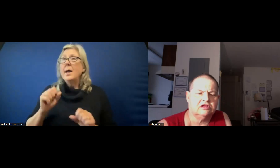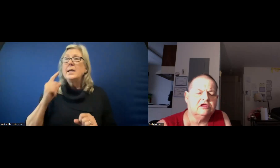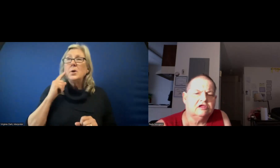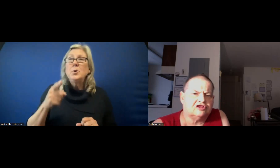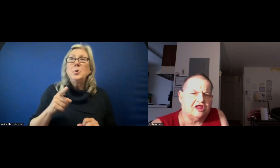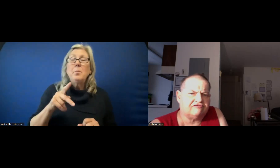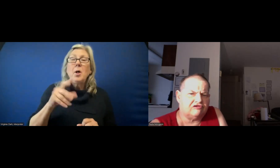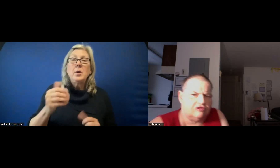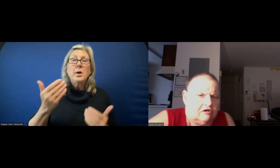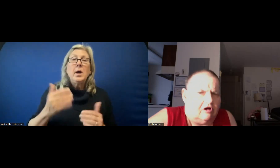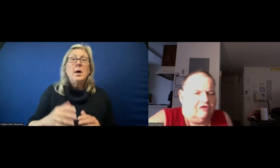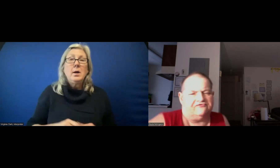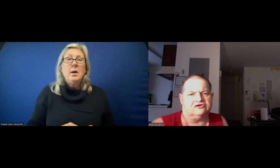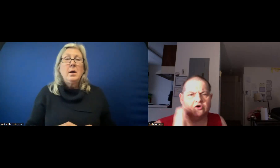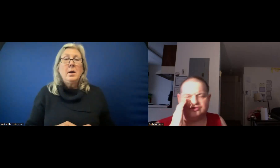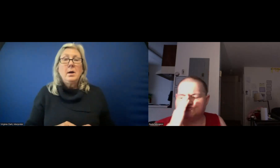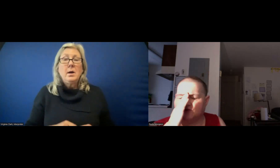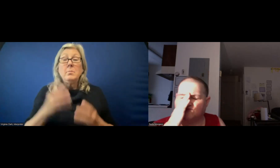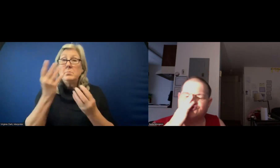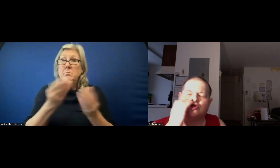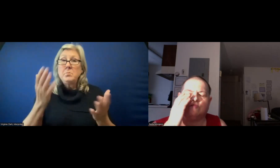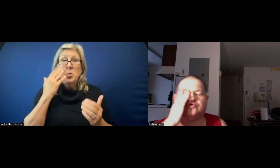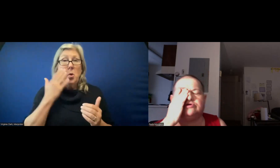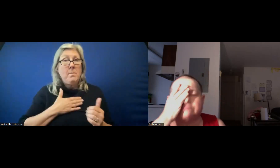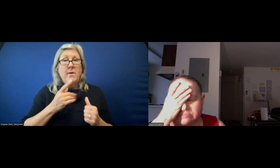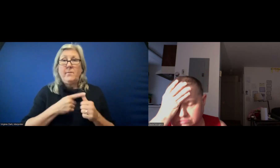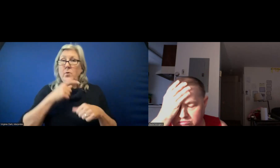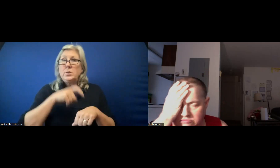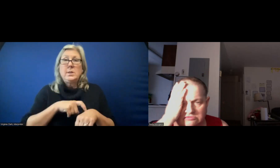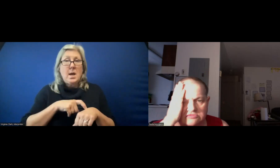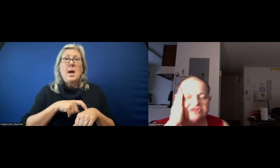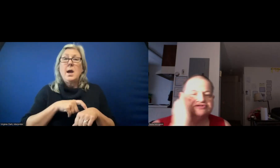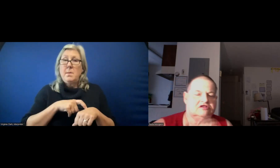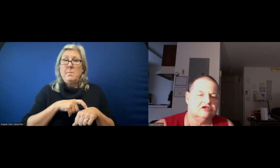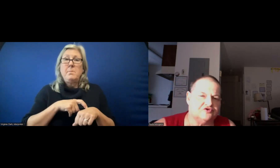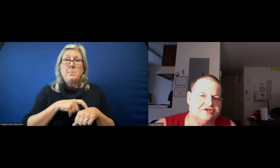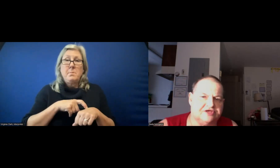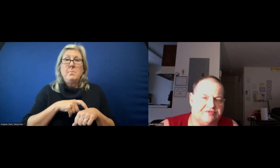Paula, go ahead. >> This is my first time doing doing something